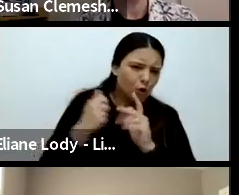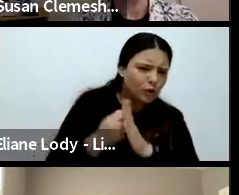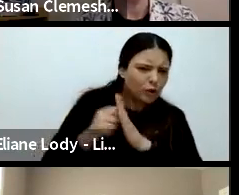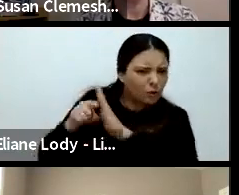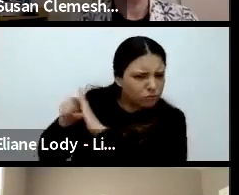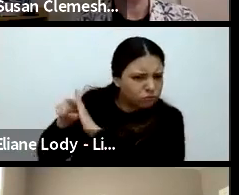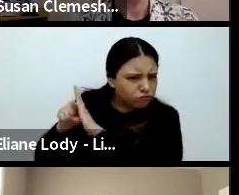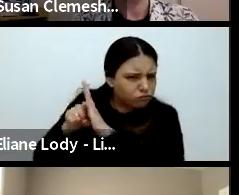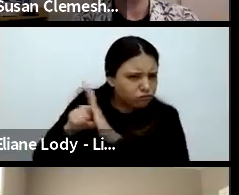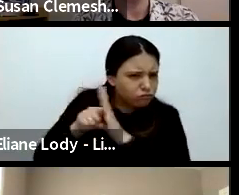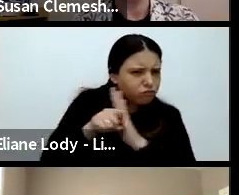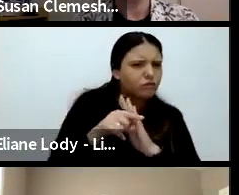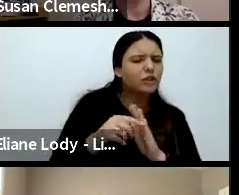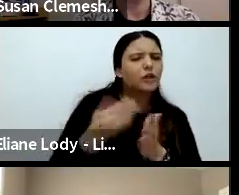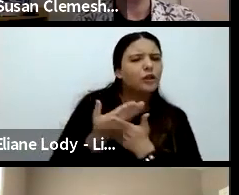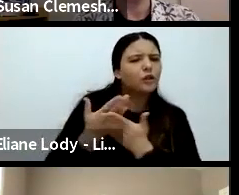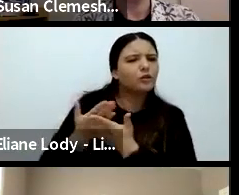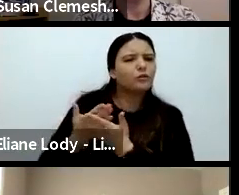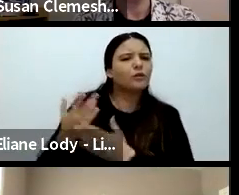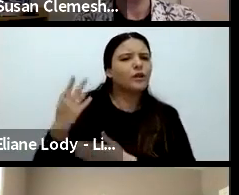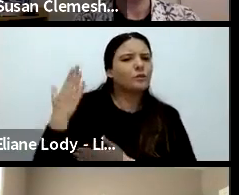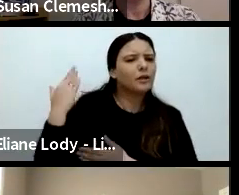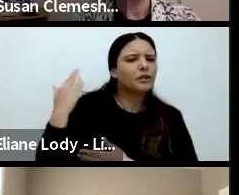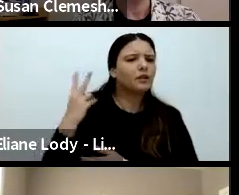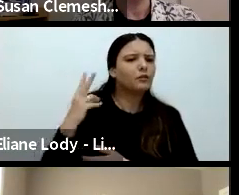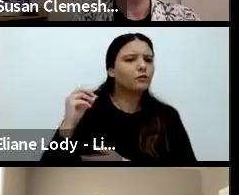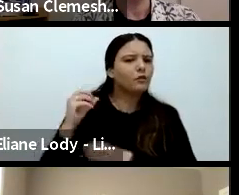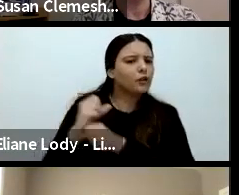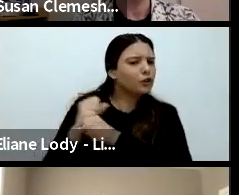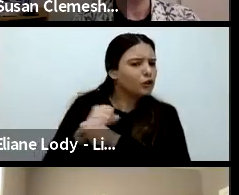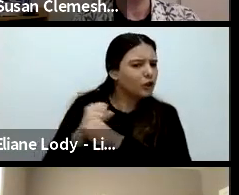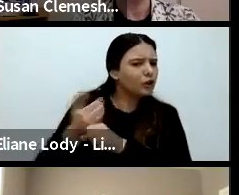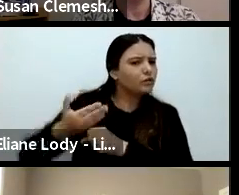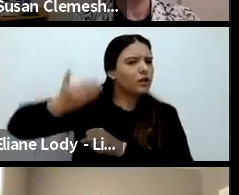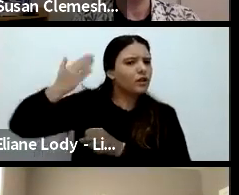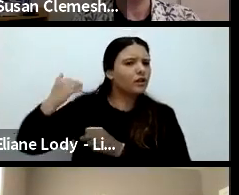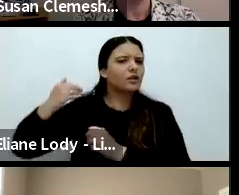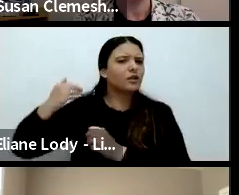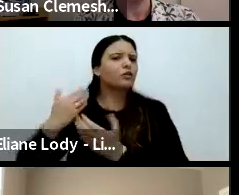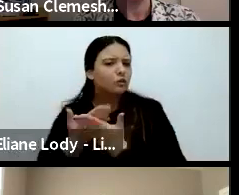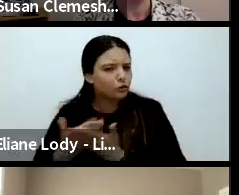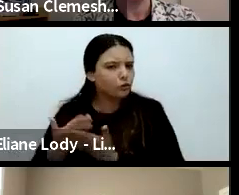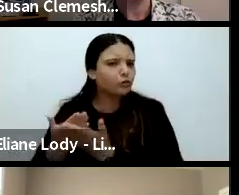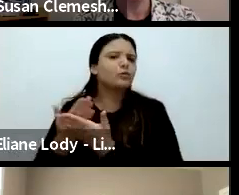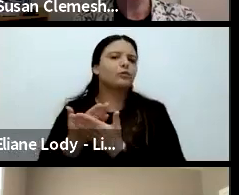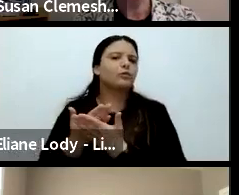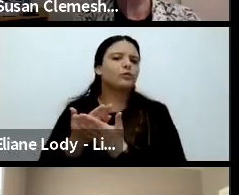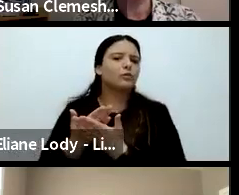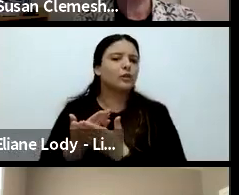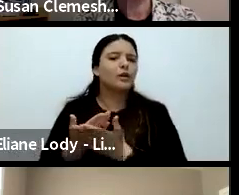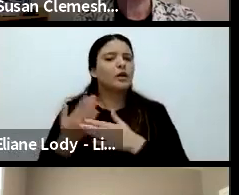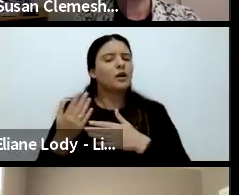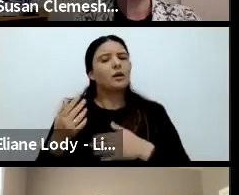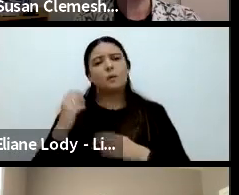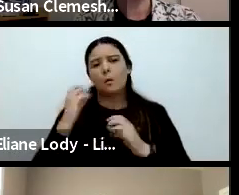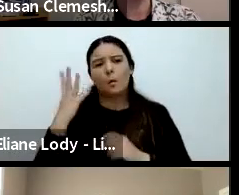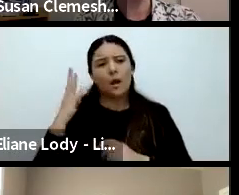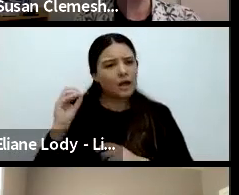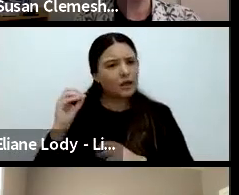Going back 20 years now Going back 20 years now. , and, and Going back 20 years now. And, and then but I could, it could And, and then but I could, it could have happened 40 years